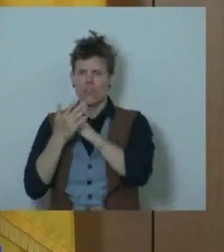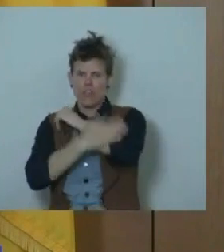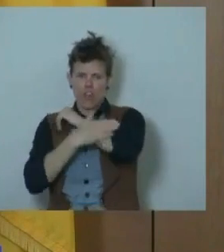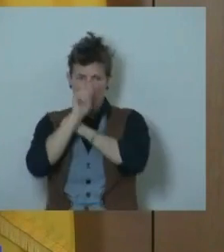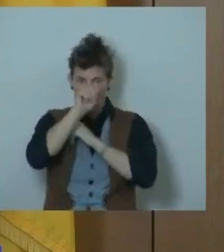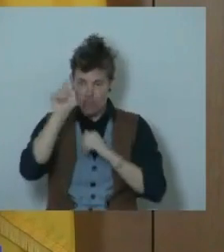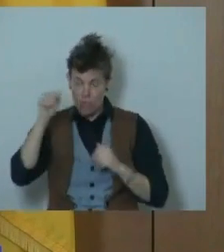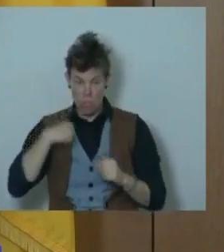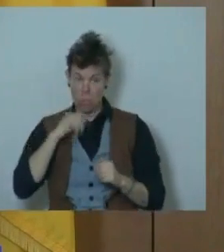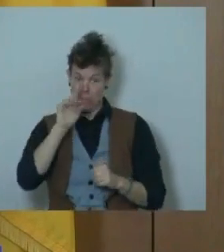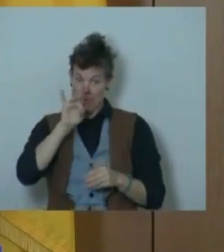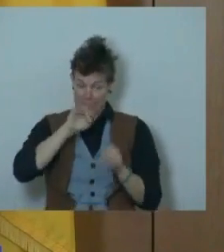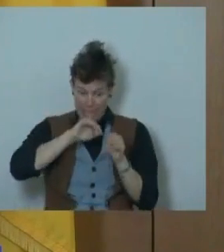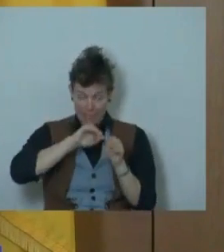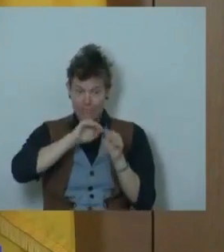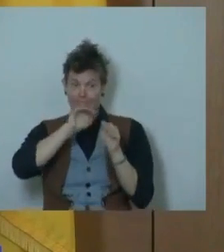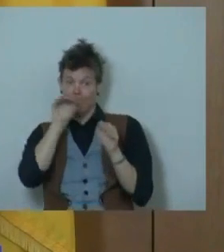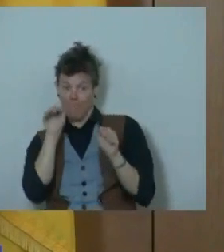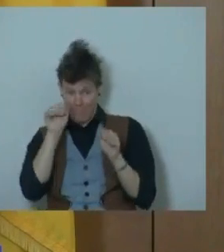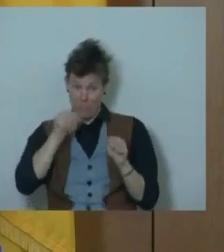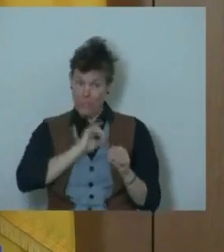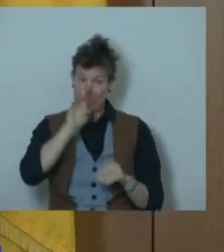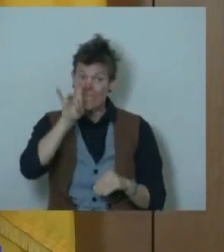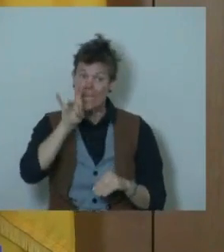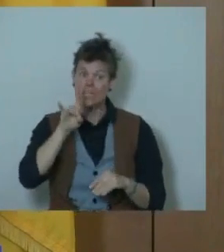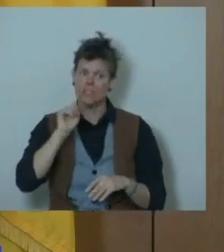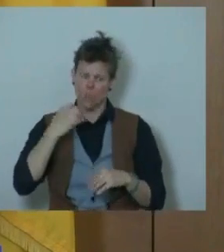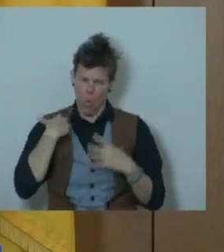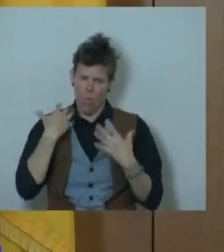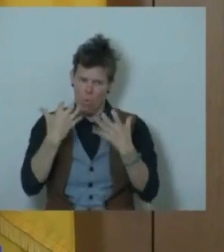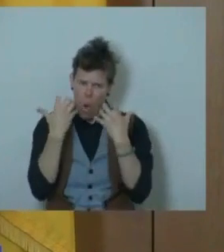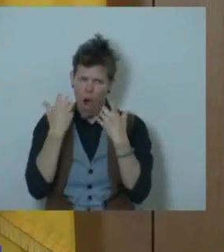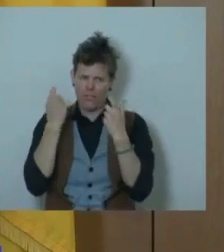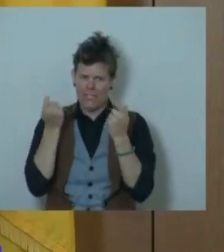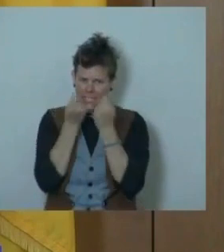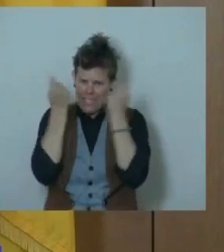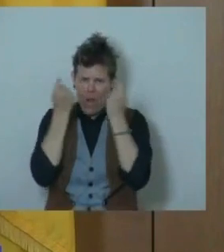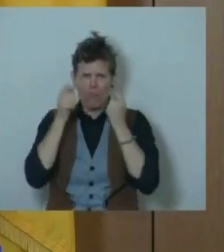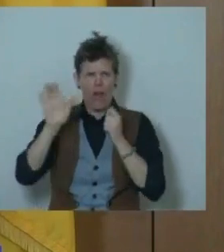FLATTEN THE CURVE. WE DID THAT.